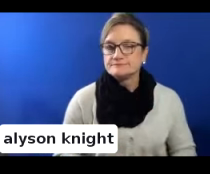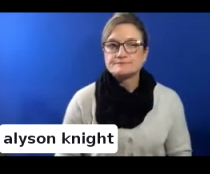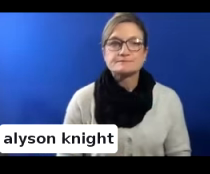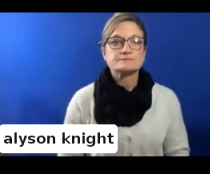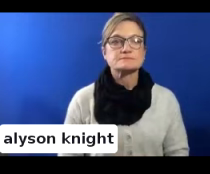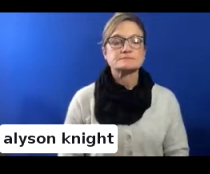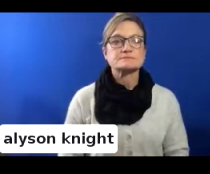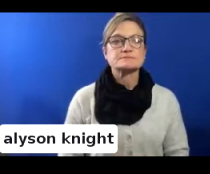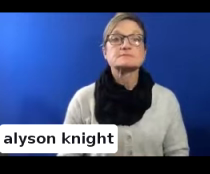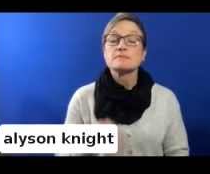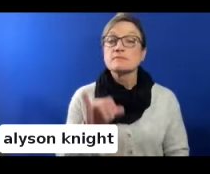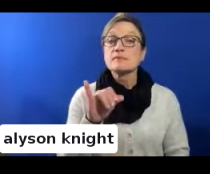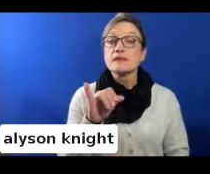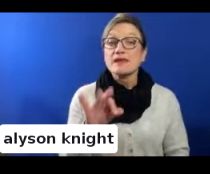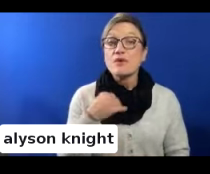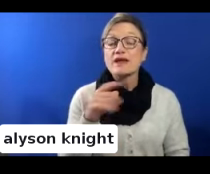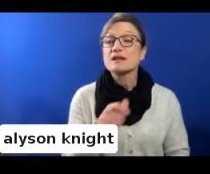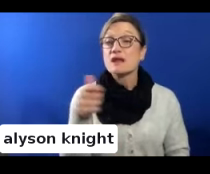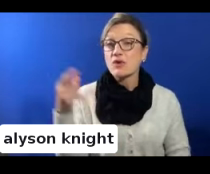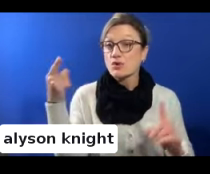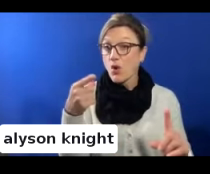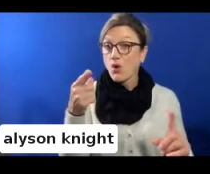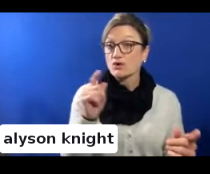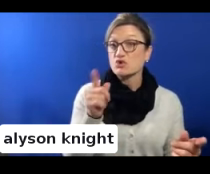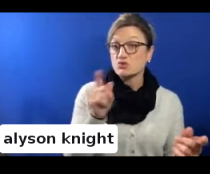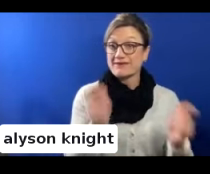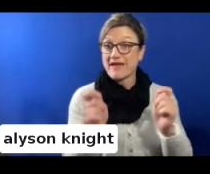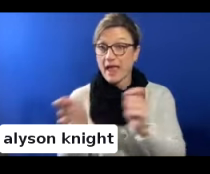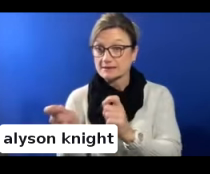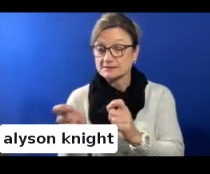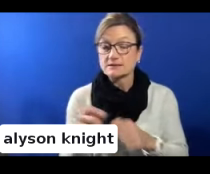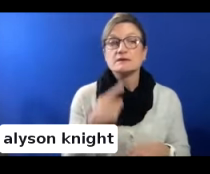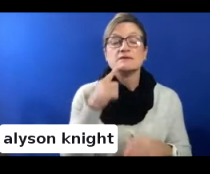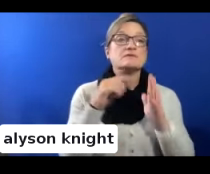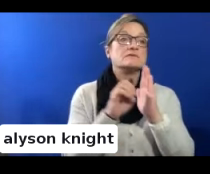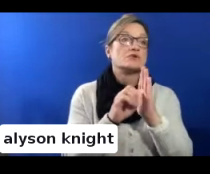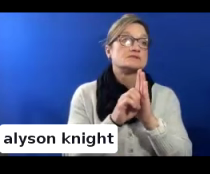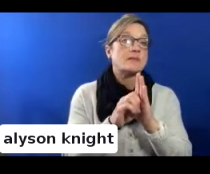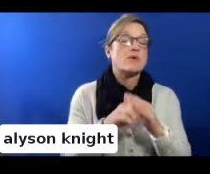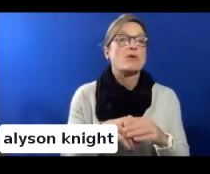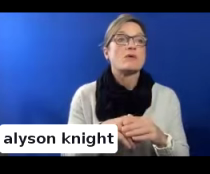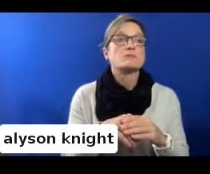If you had a goal that was revised, so an example, goal number two